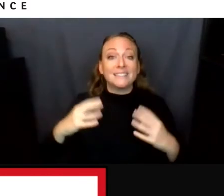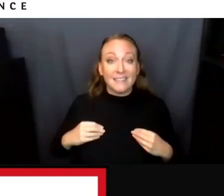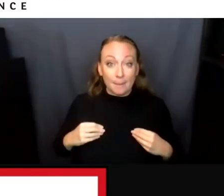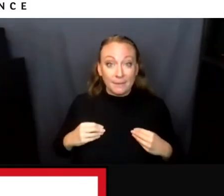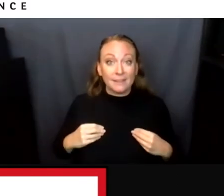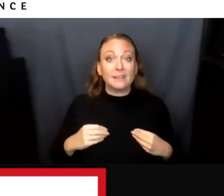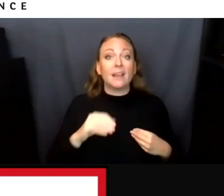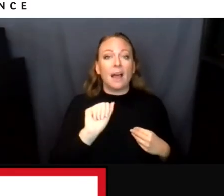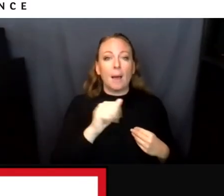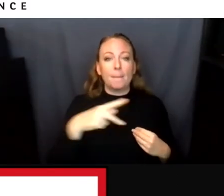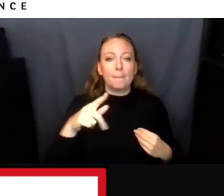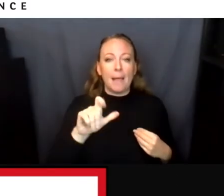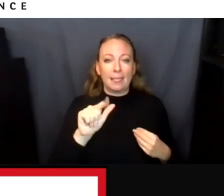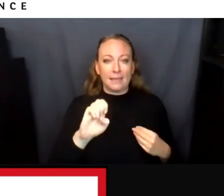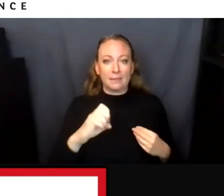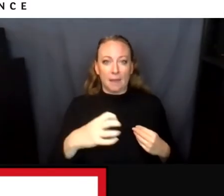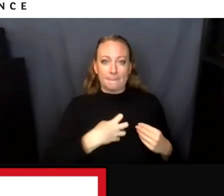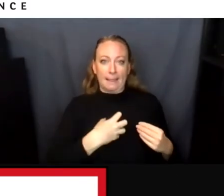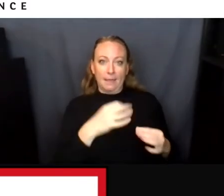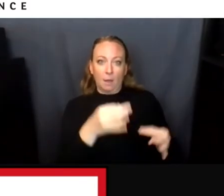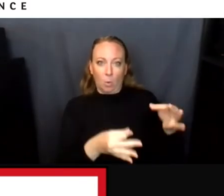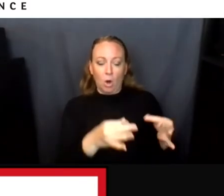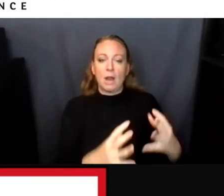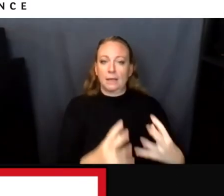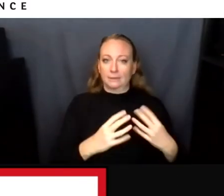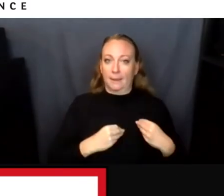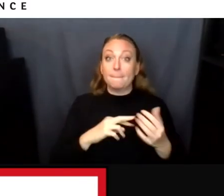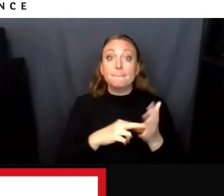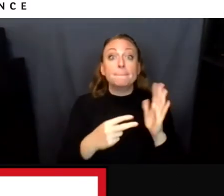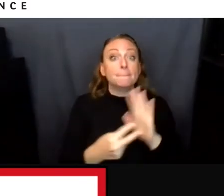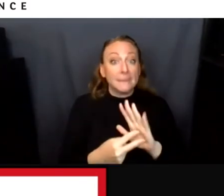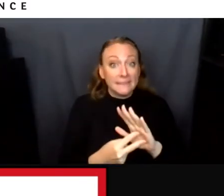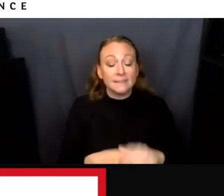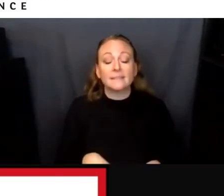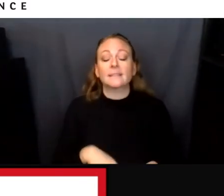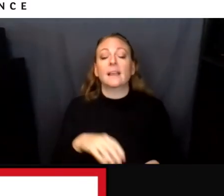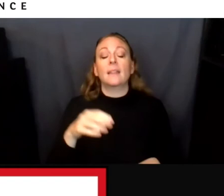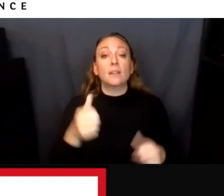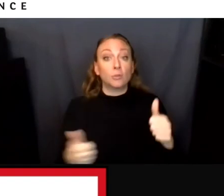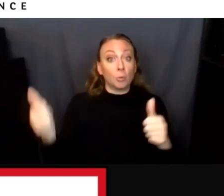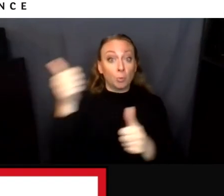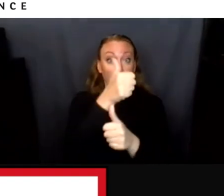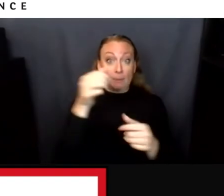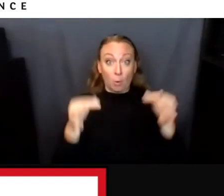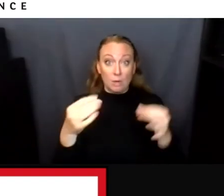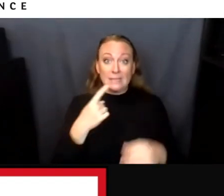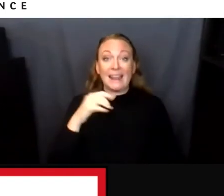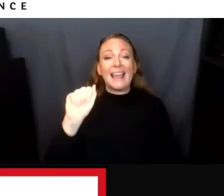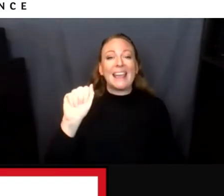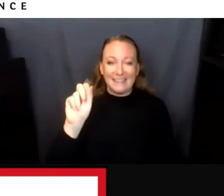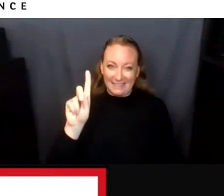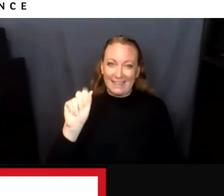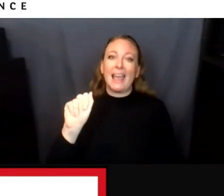So that in effect said, Supreme Court said that the ADA does cover the internet.